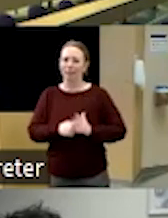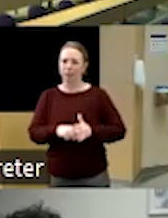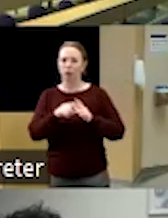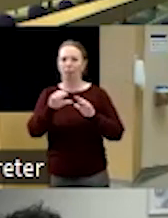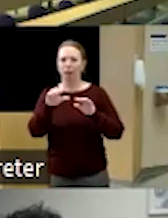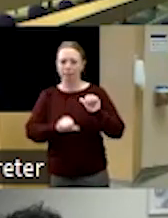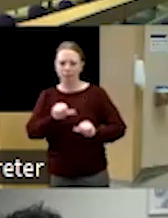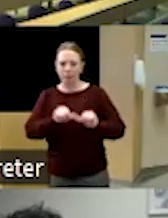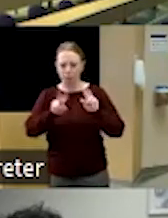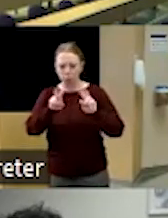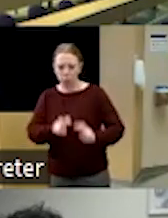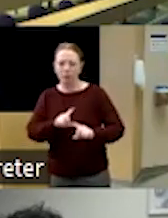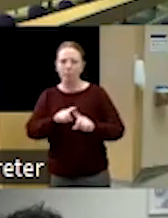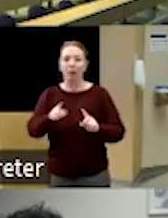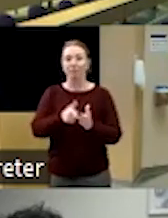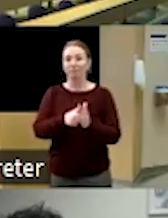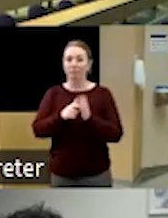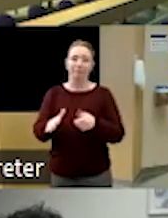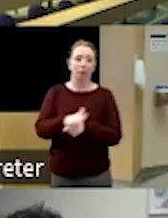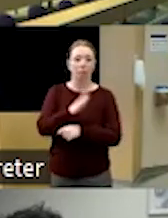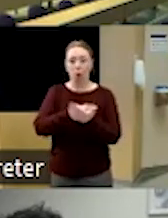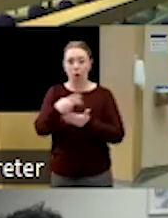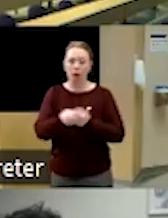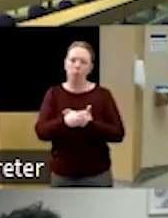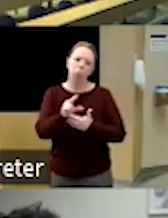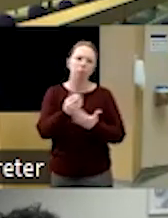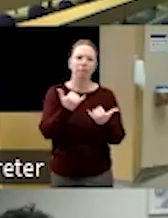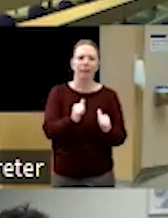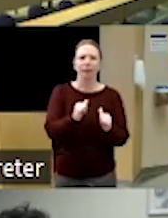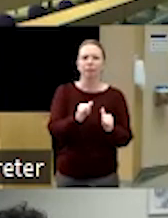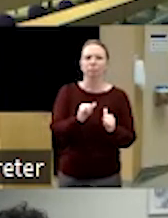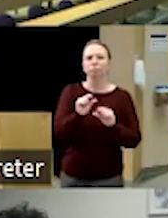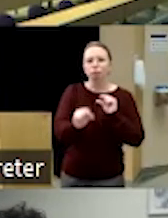the full program you can do smaller things and really help patients also a lot to start with